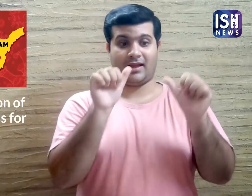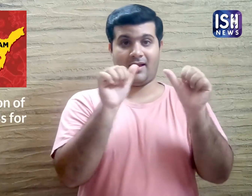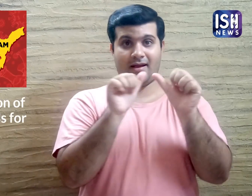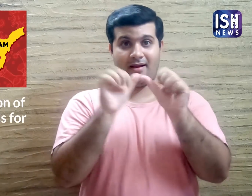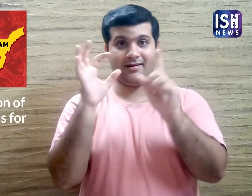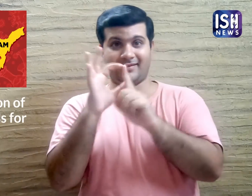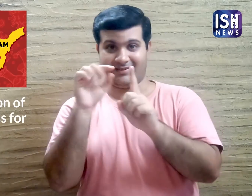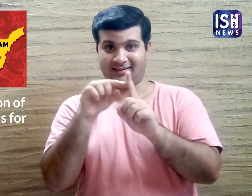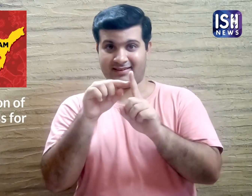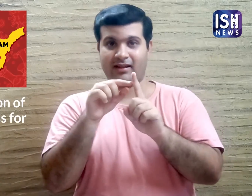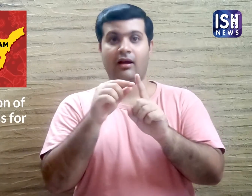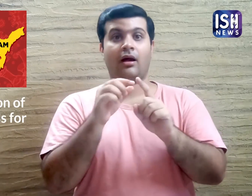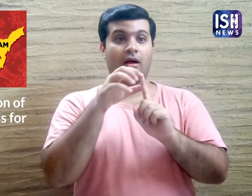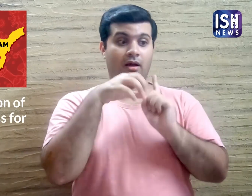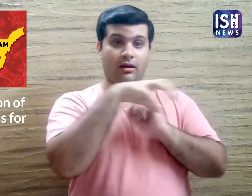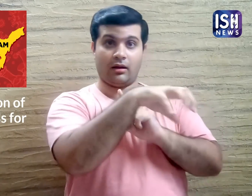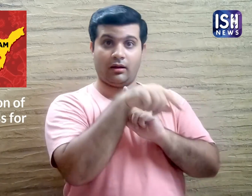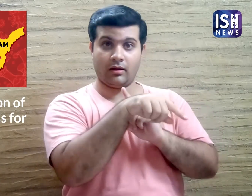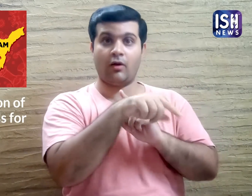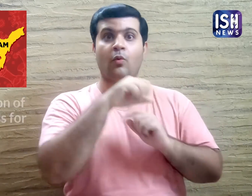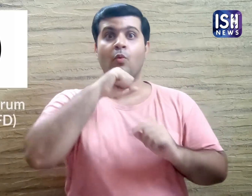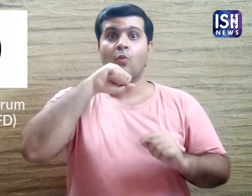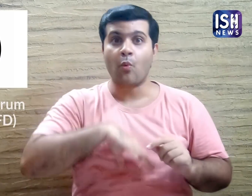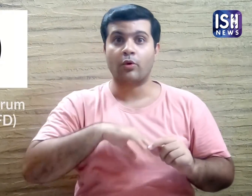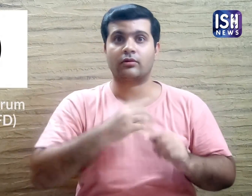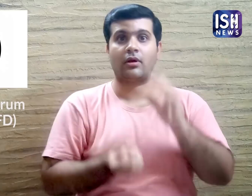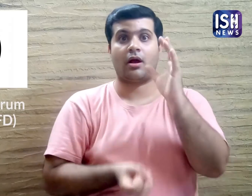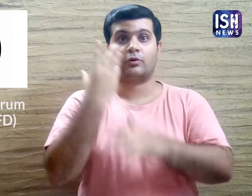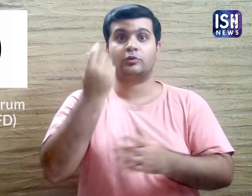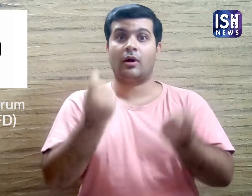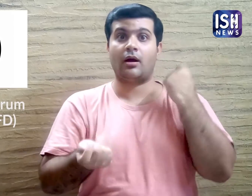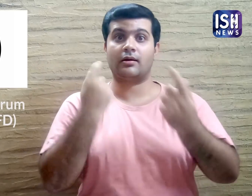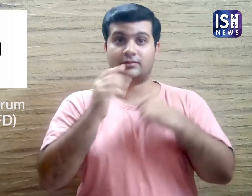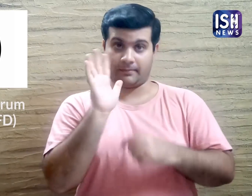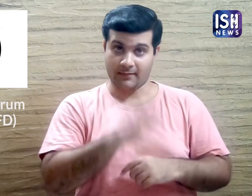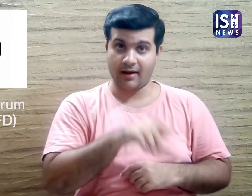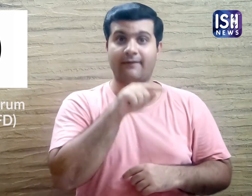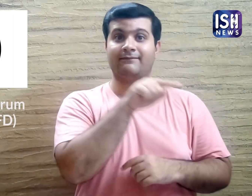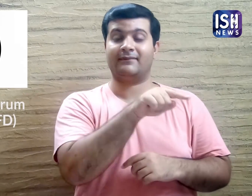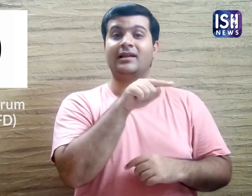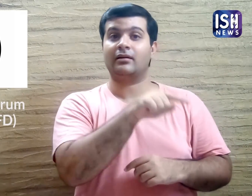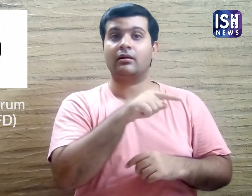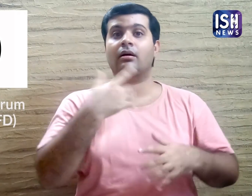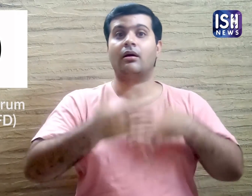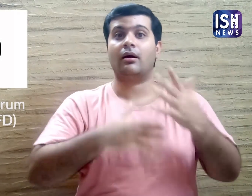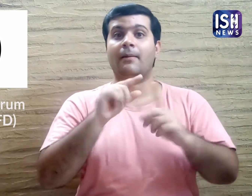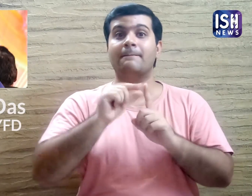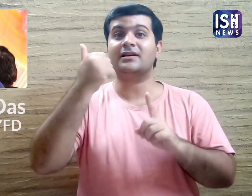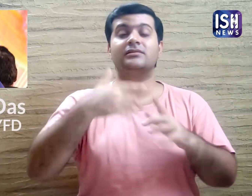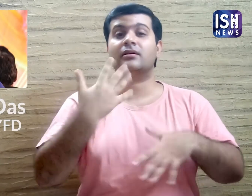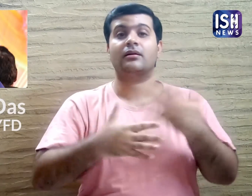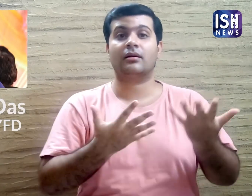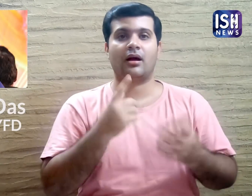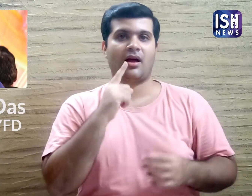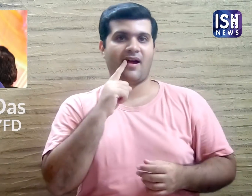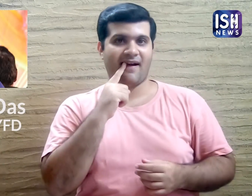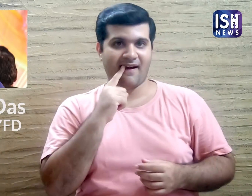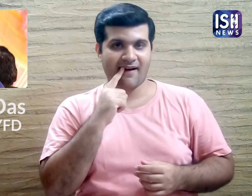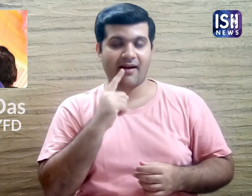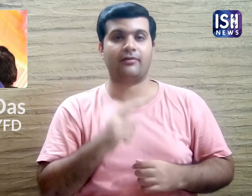They even have a Youth association and their President is Champak Das.